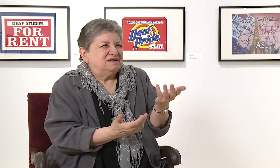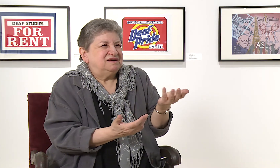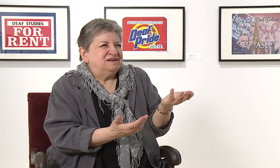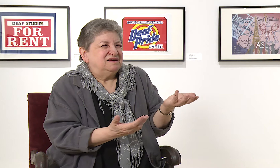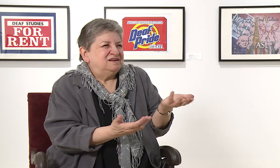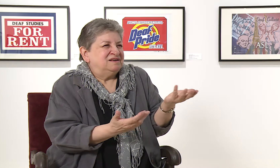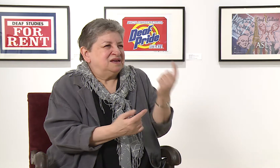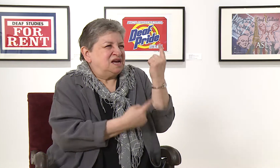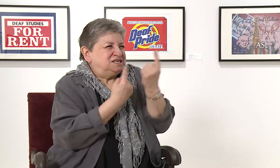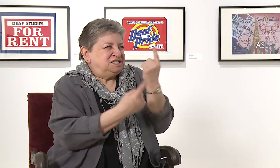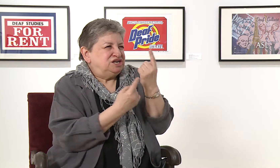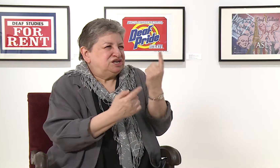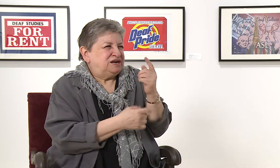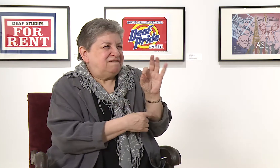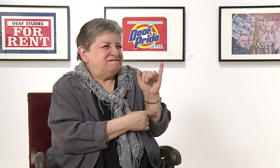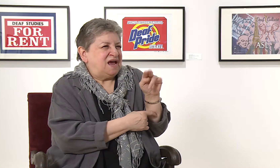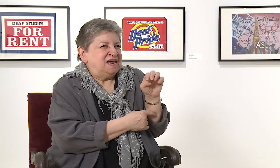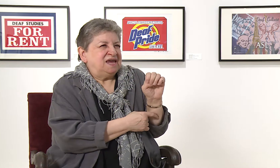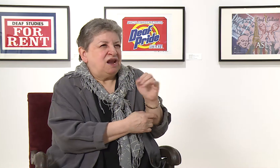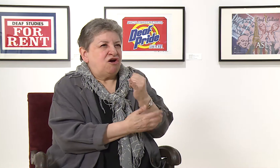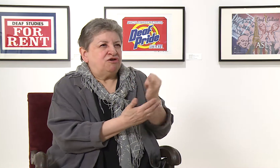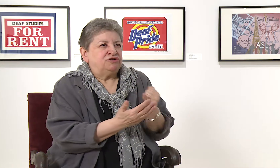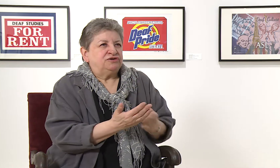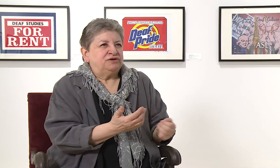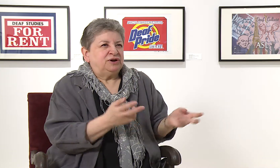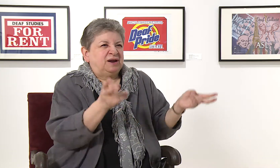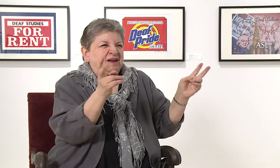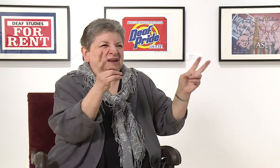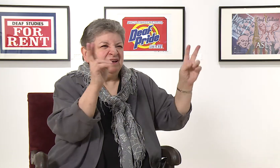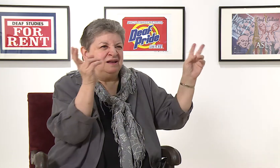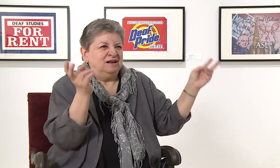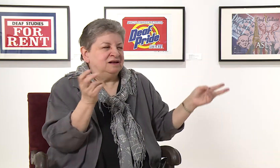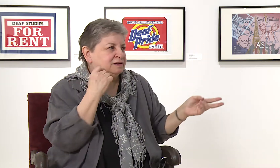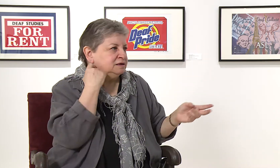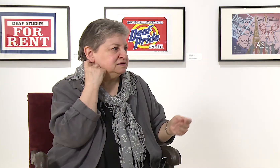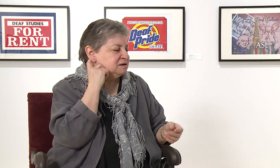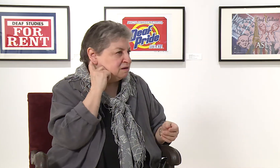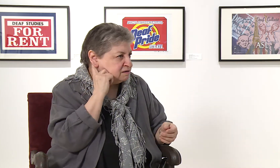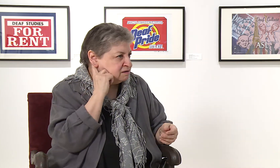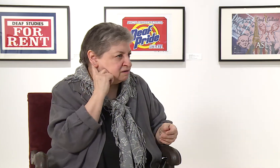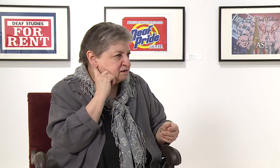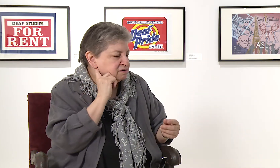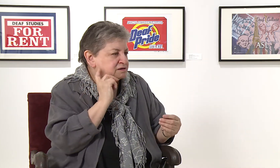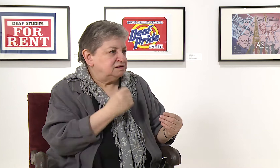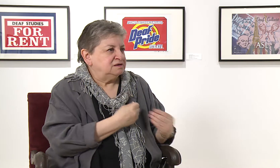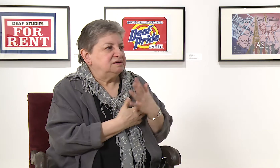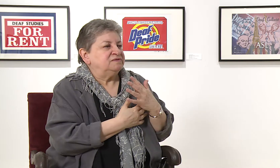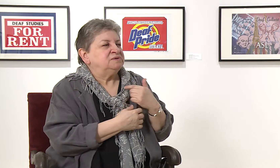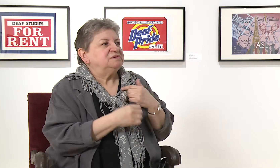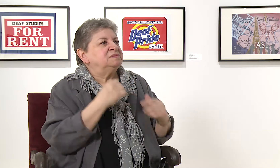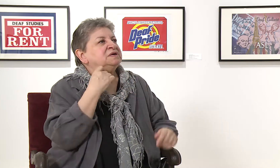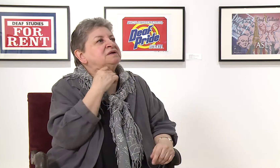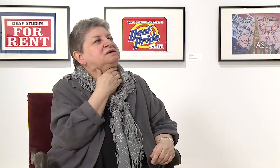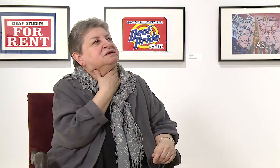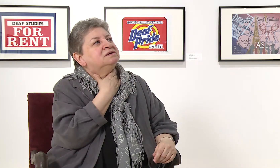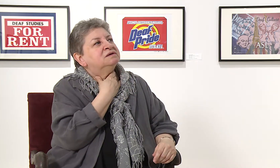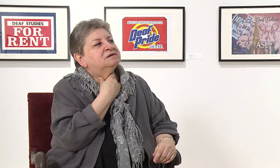wasn't considered a fine art, if you will, but this was monumental.